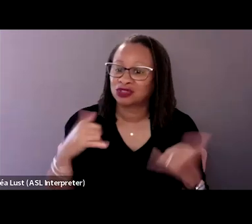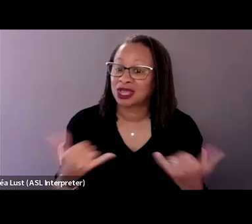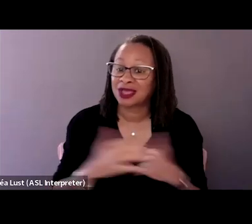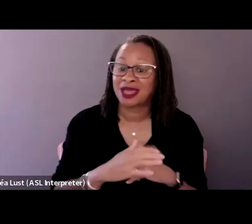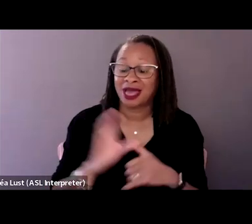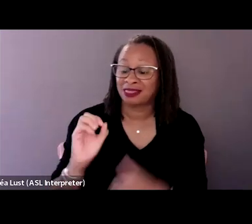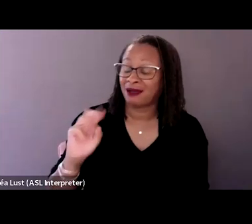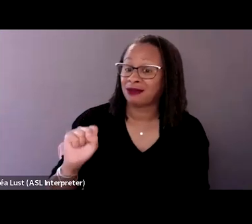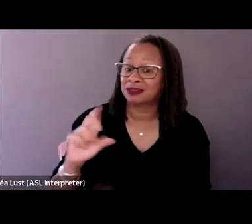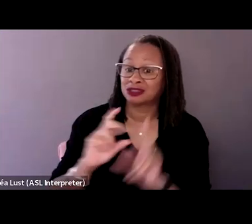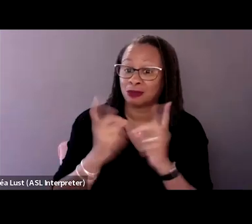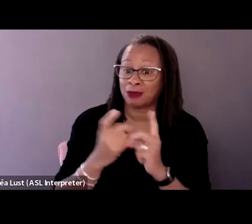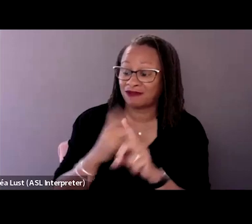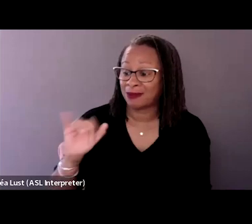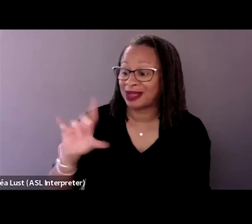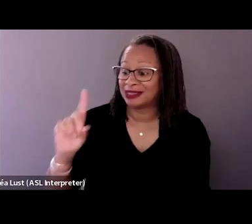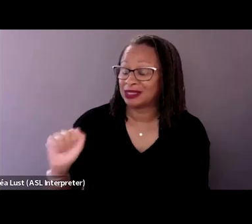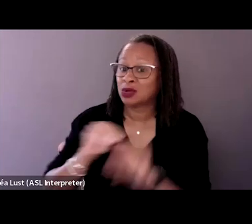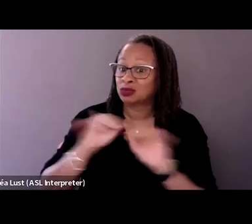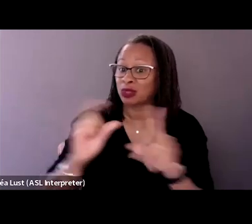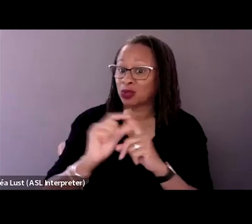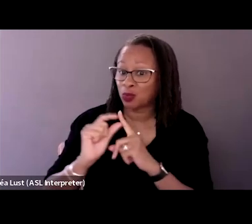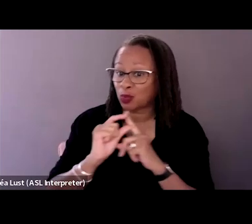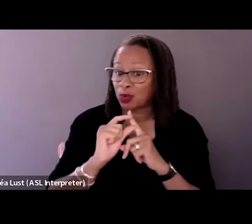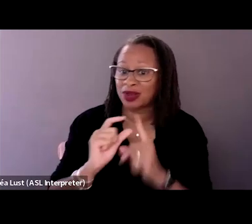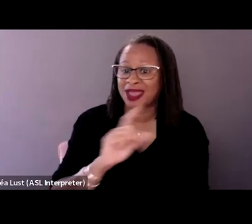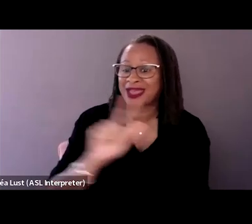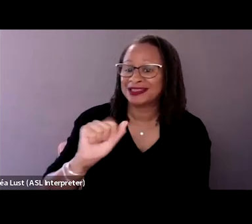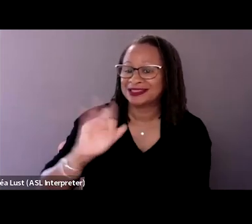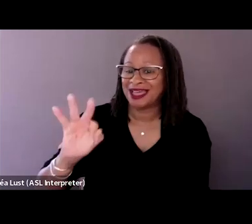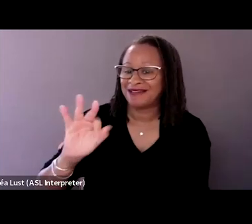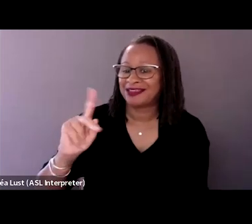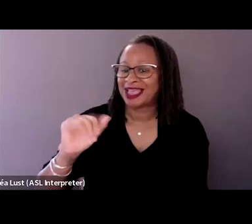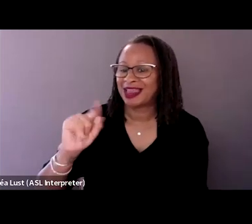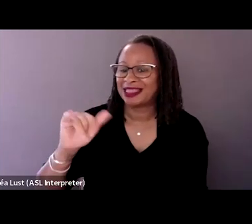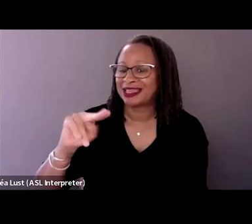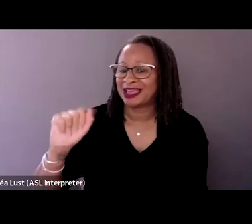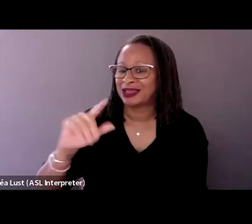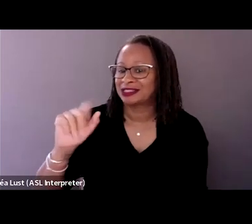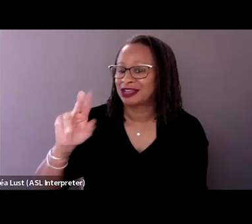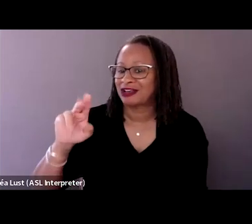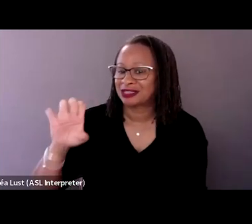who have helped spread the word about these programs, Zach, Katalina and Terrance. And we also wanna thank Keisha Knight,